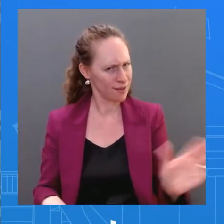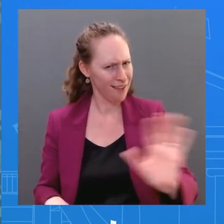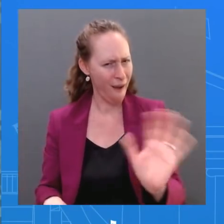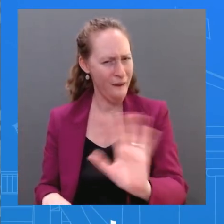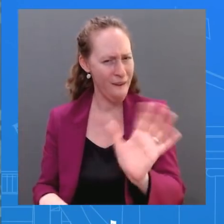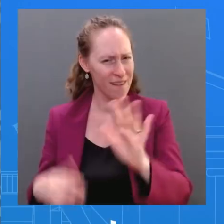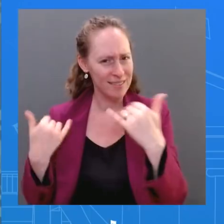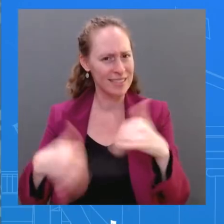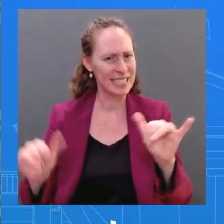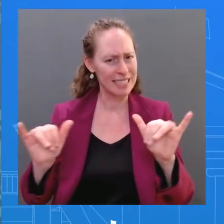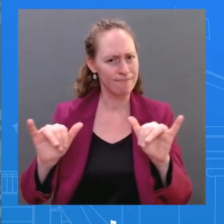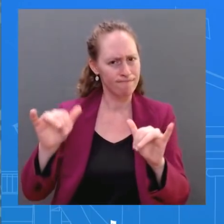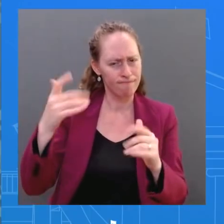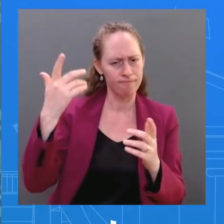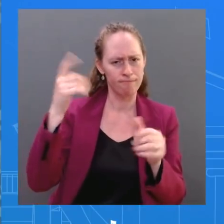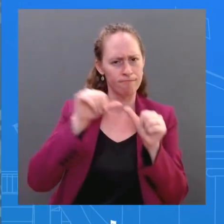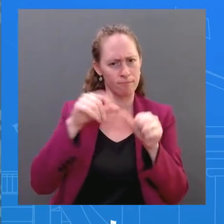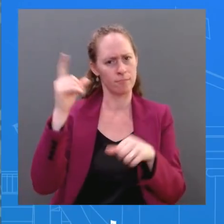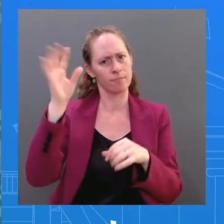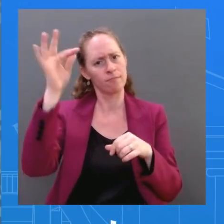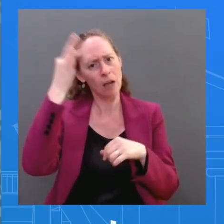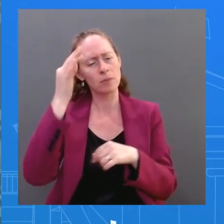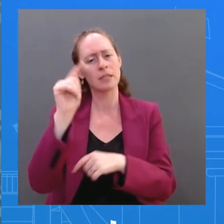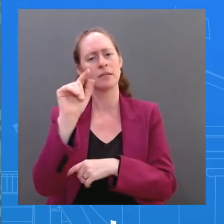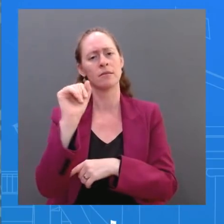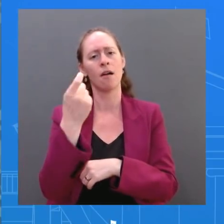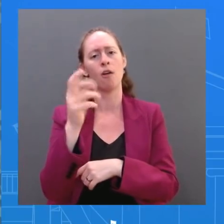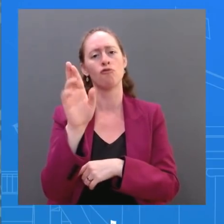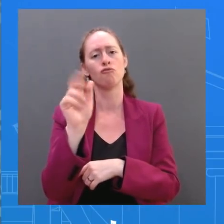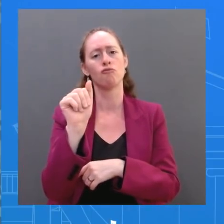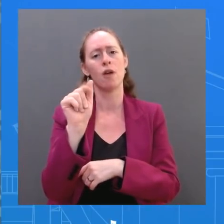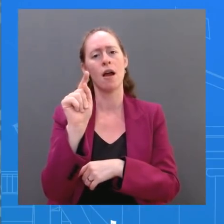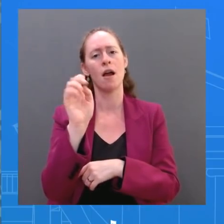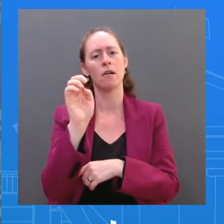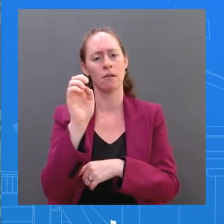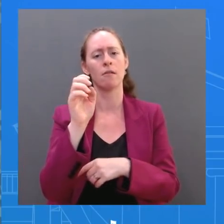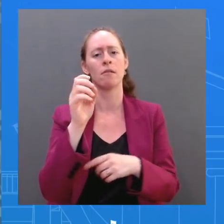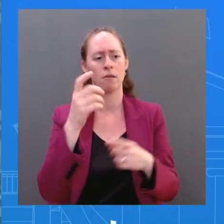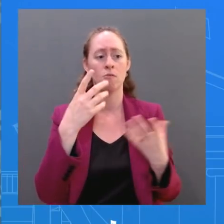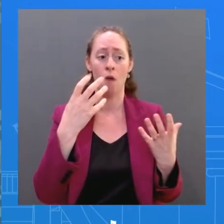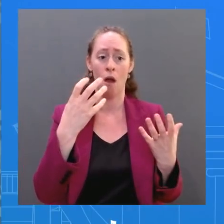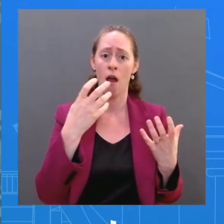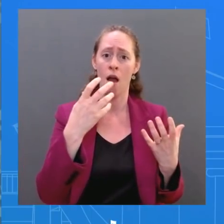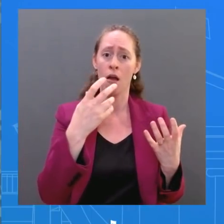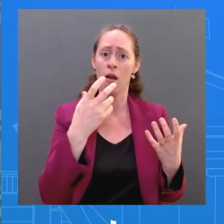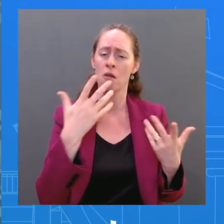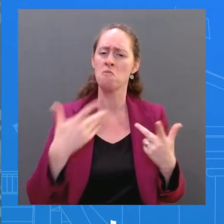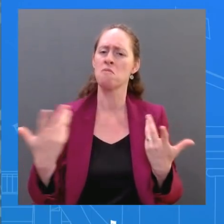which we think is an easy thing to do. There are pieces of legislation right now in the House,